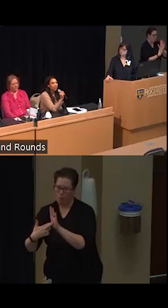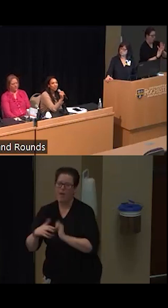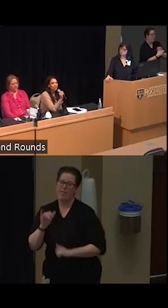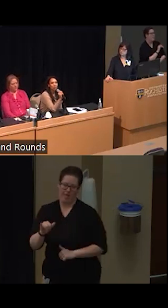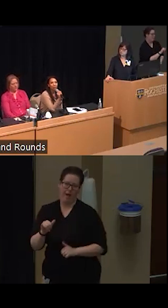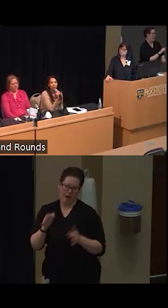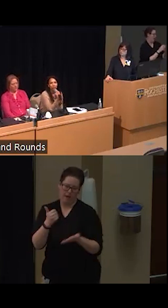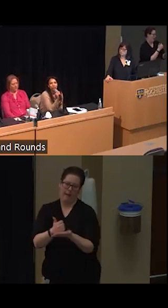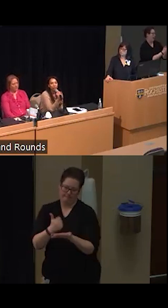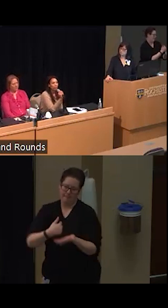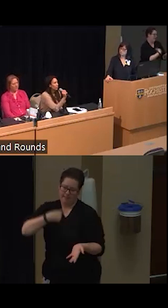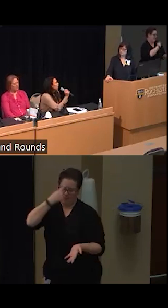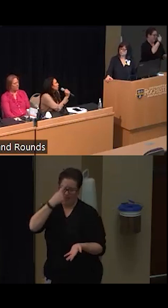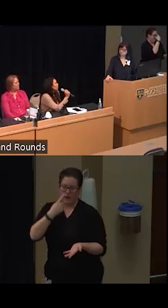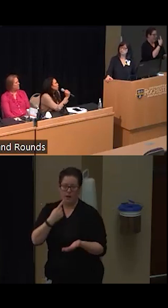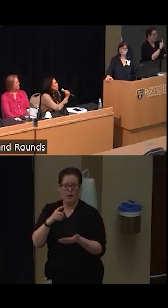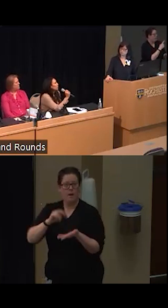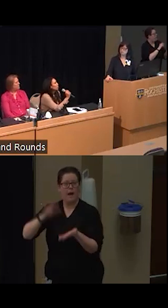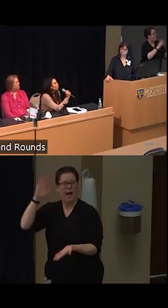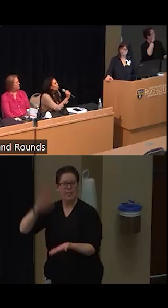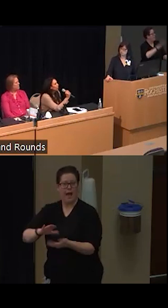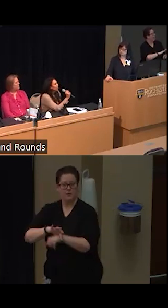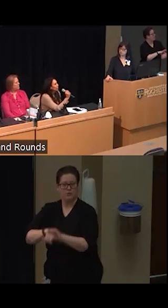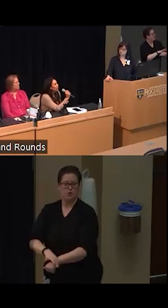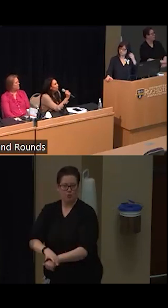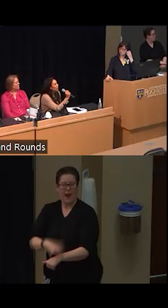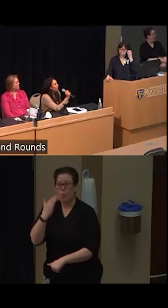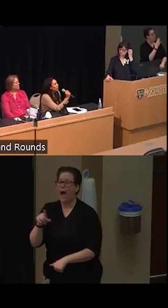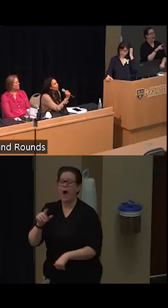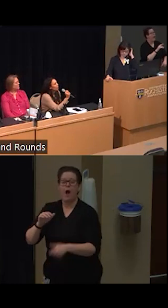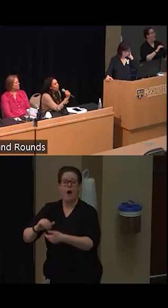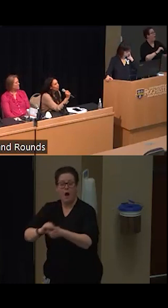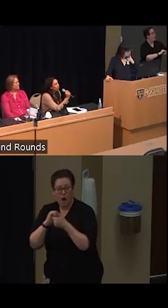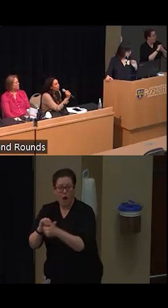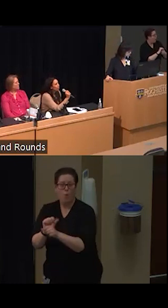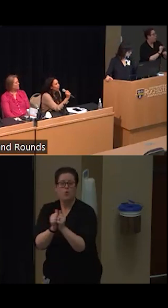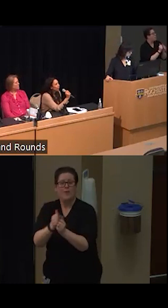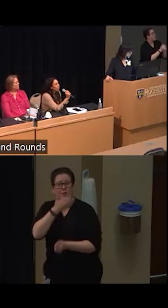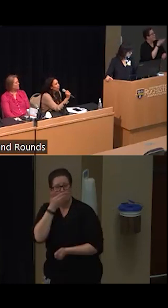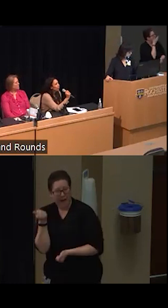in some of our restraint numbers because we were working together a lot better than we had been